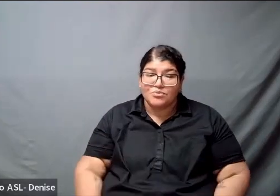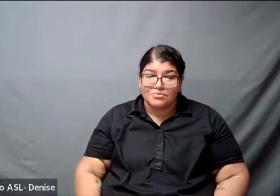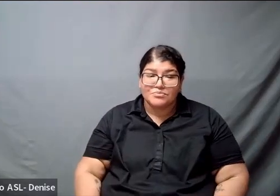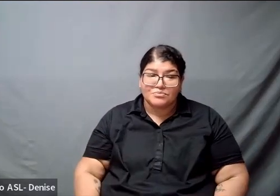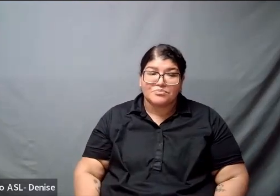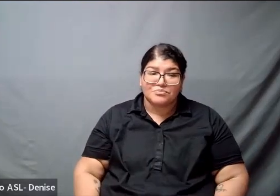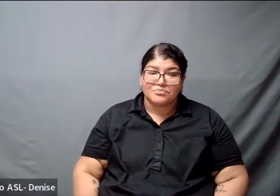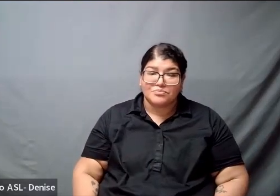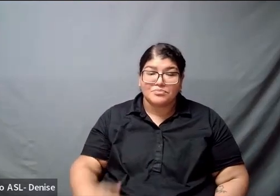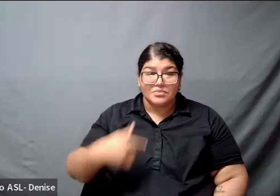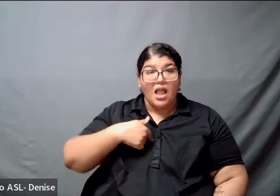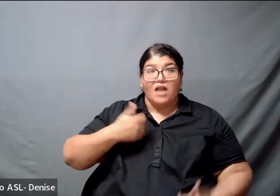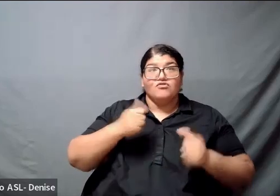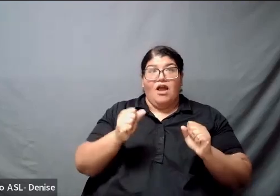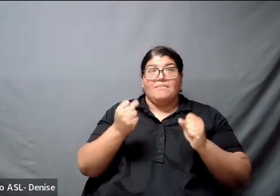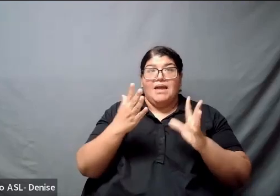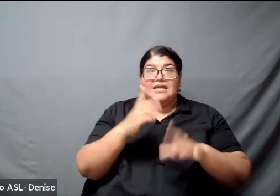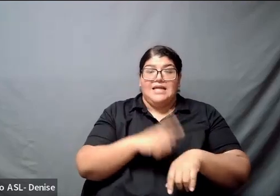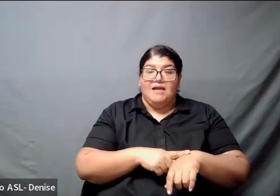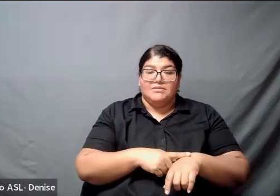And I've tried a couple times and have not yet succeeded.